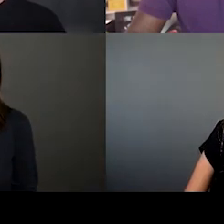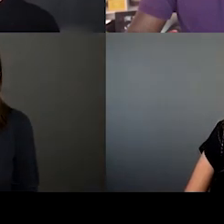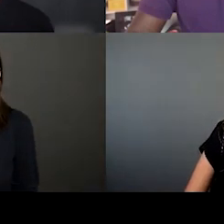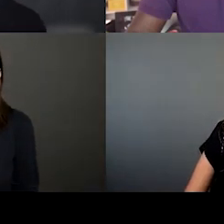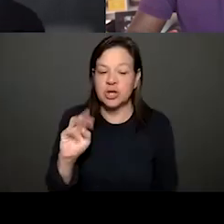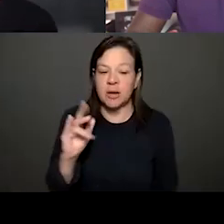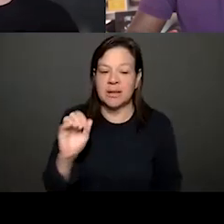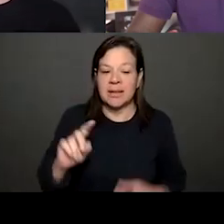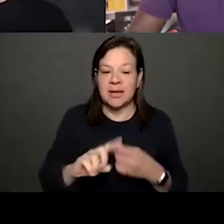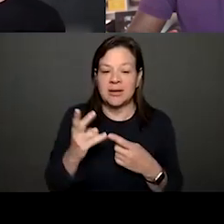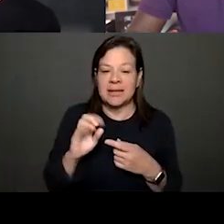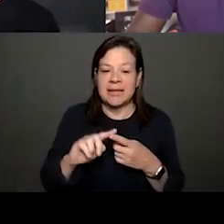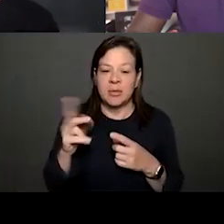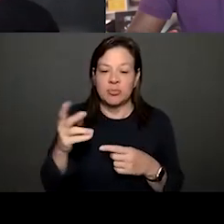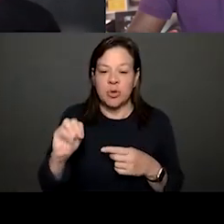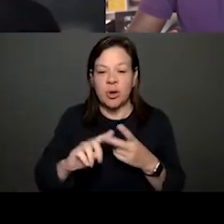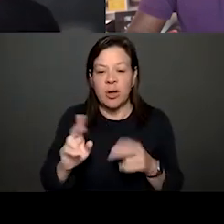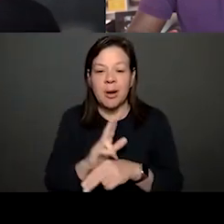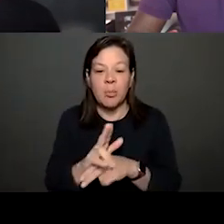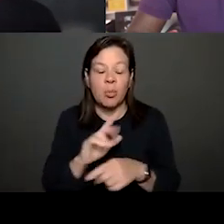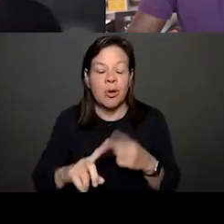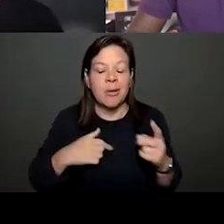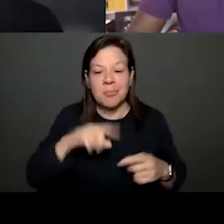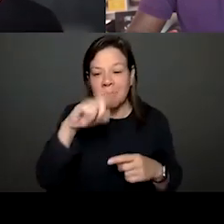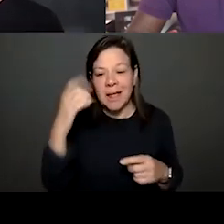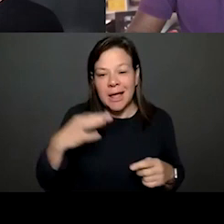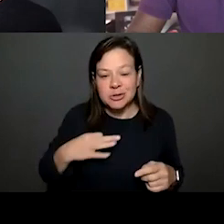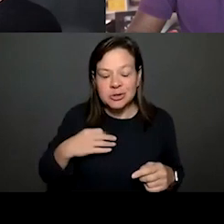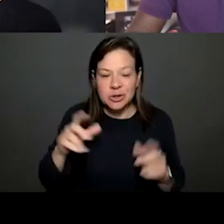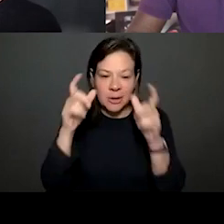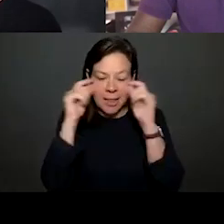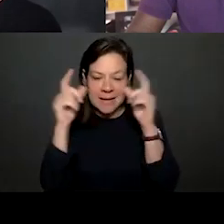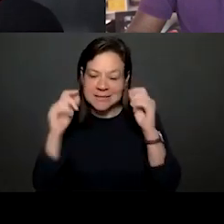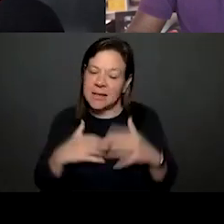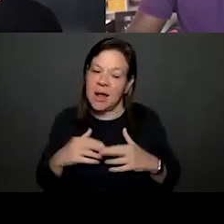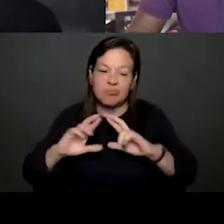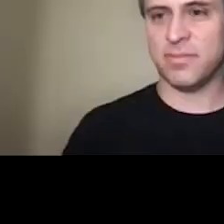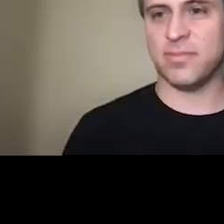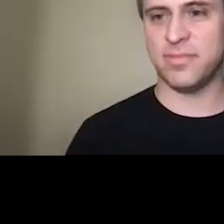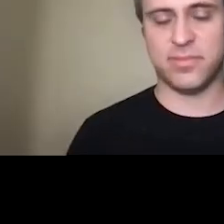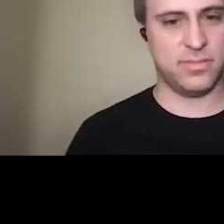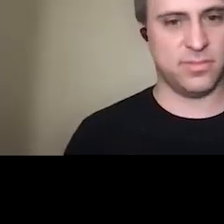DEVELOPER ADVOCATE AND WEARING A BLACK SHIRT AND GLASSES AND PUMPED TO GET STARTED.